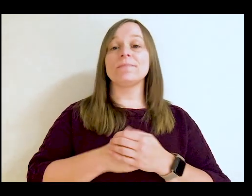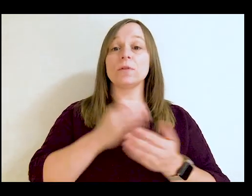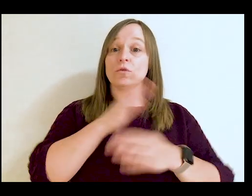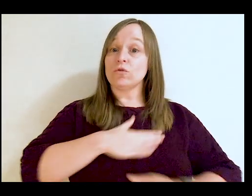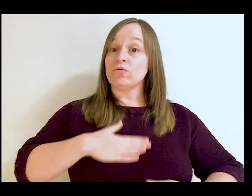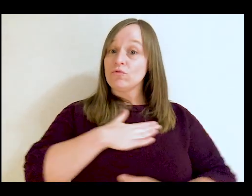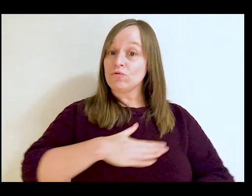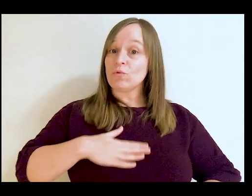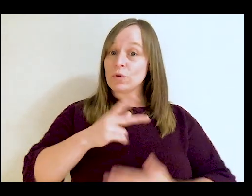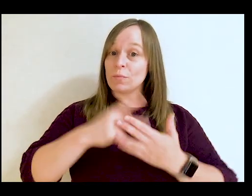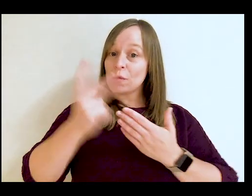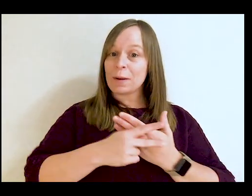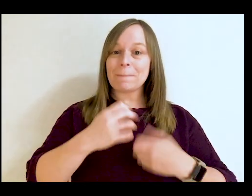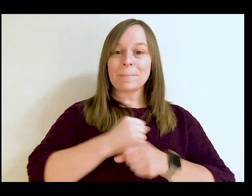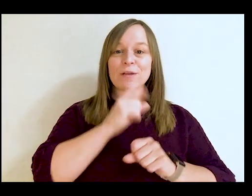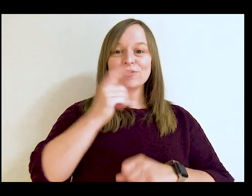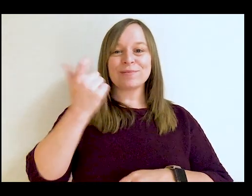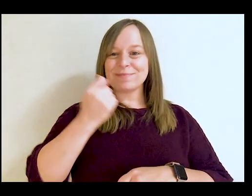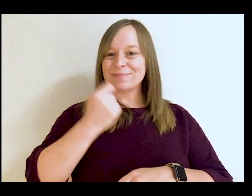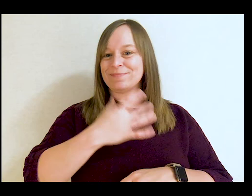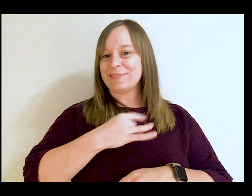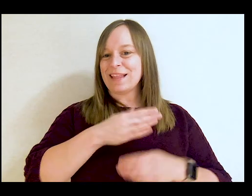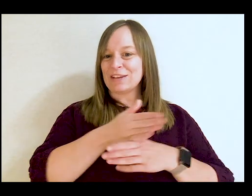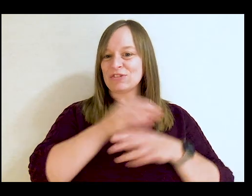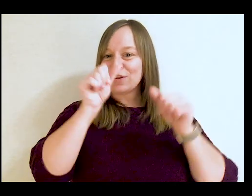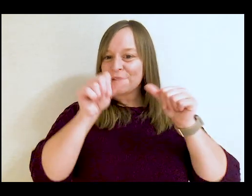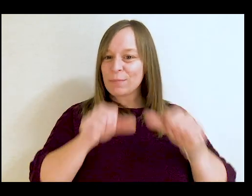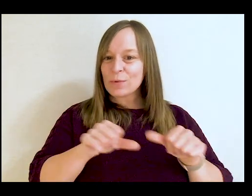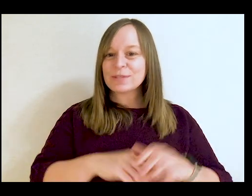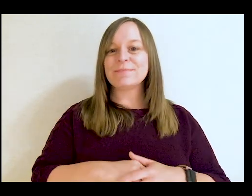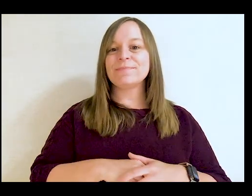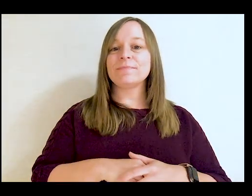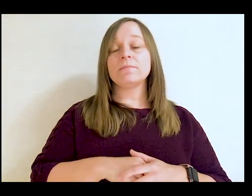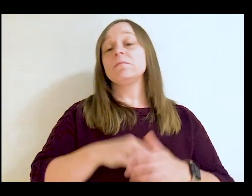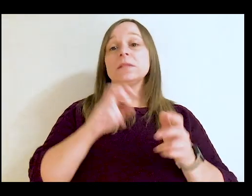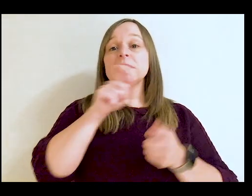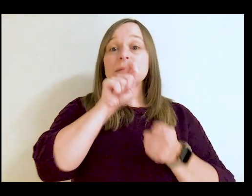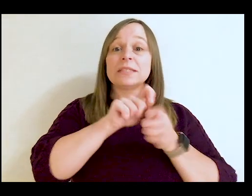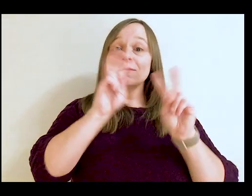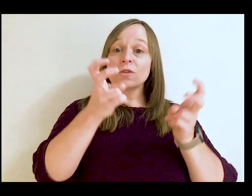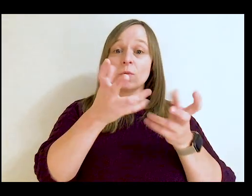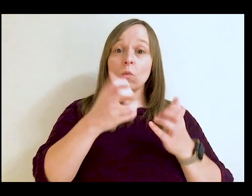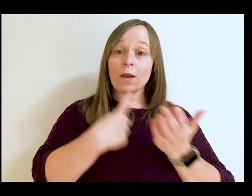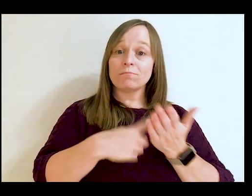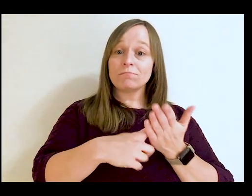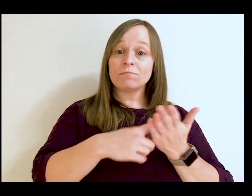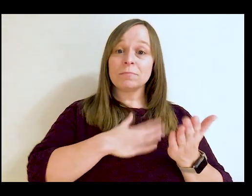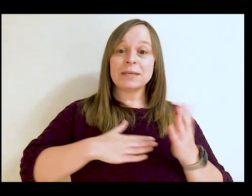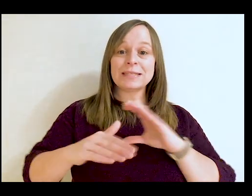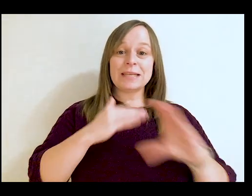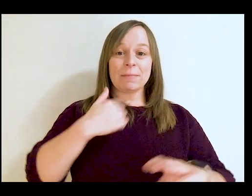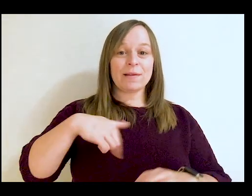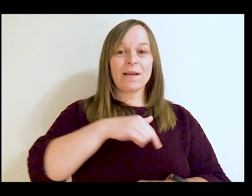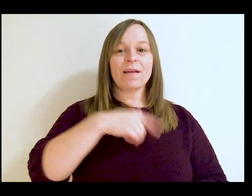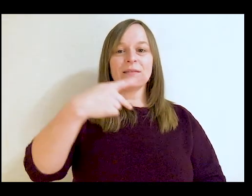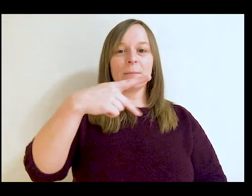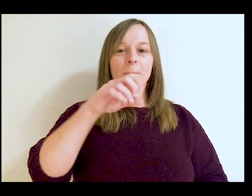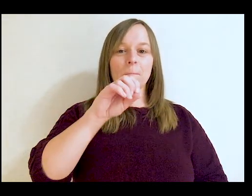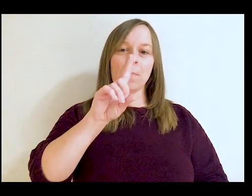If you enjoyed our program, make sure to subscribe, like, and share this post. If there is a subject you would like us to discuss please email